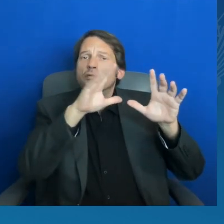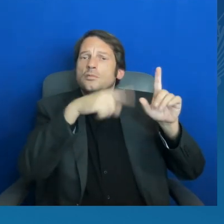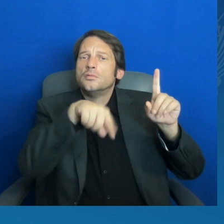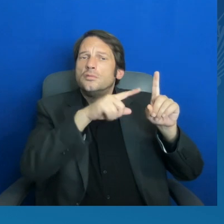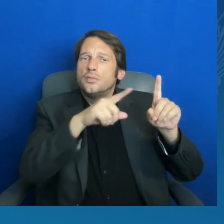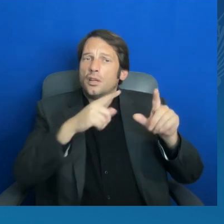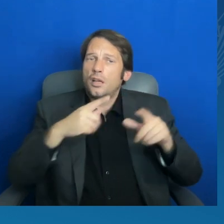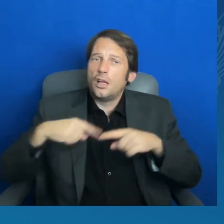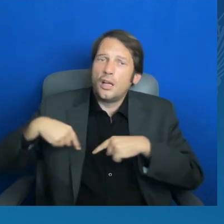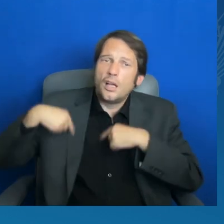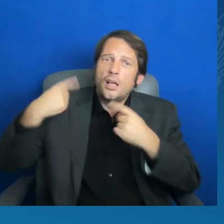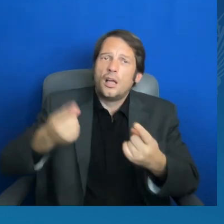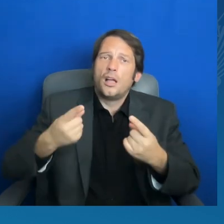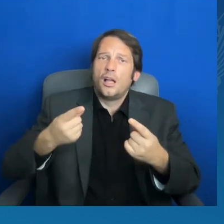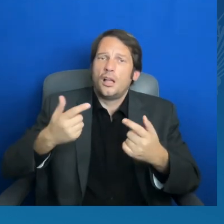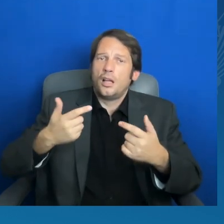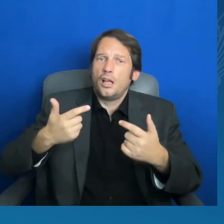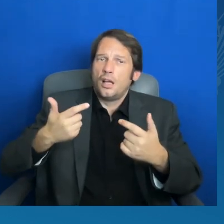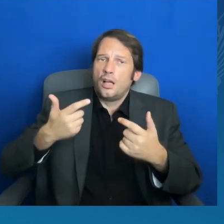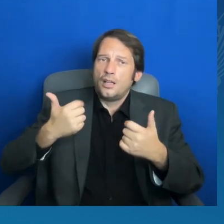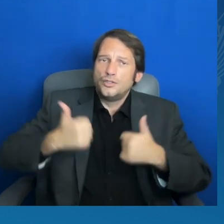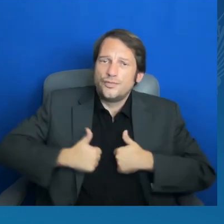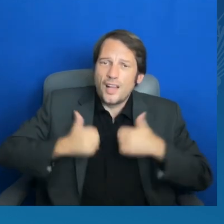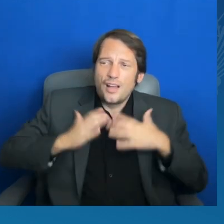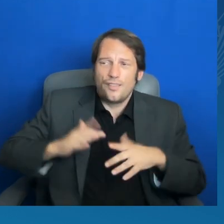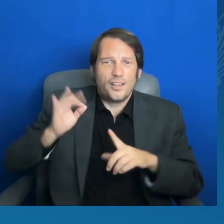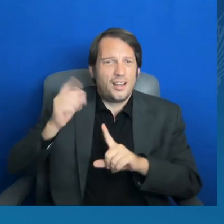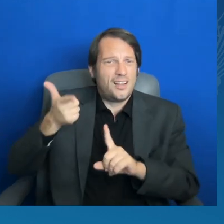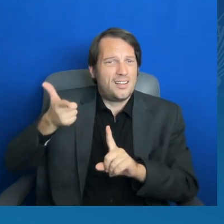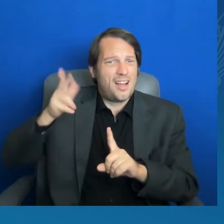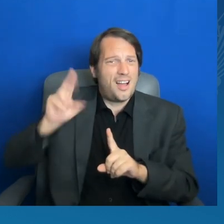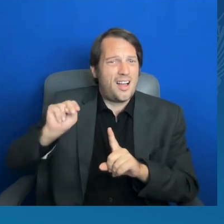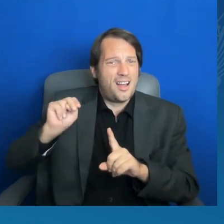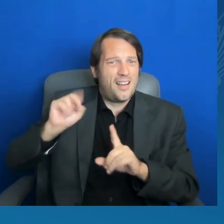and seen how the trauma impacts an entire community.